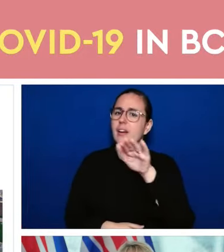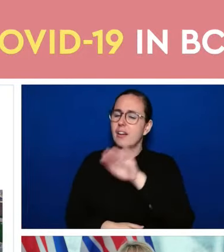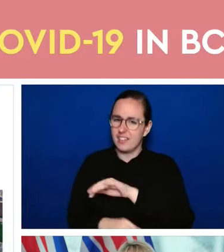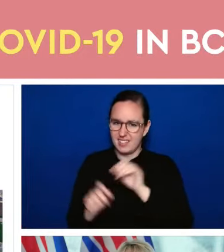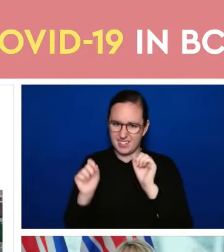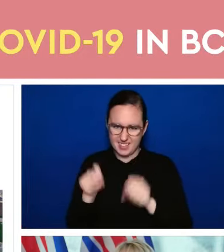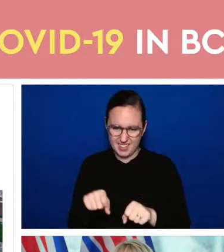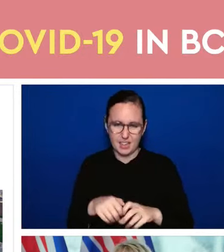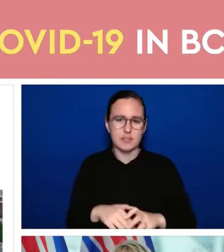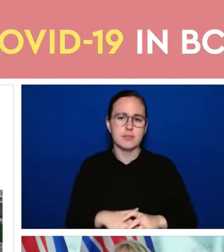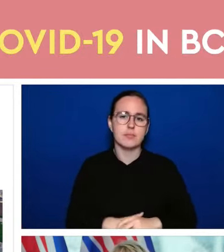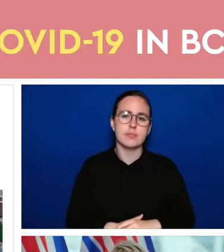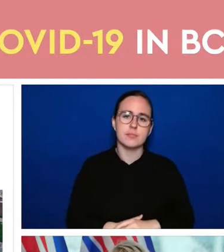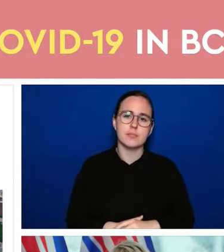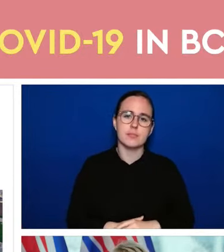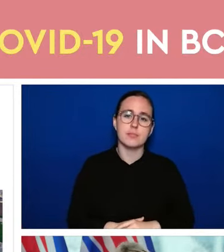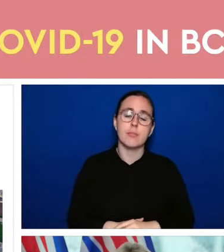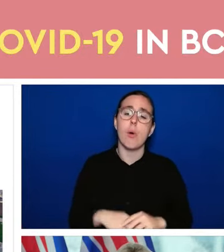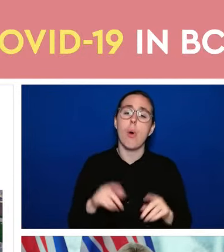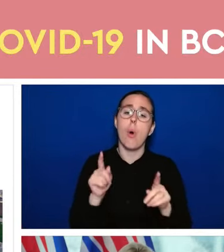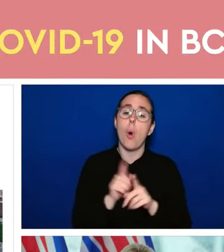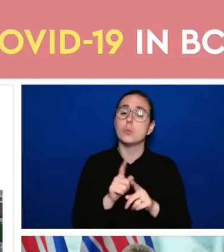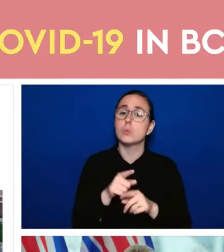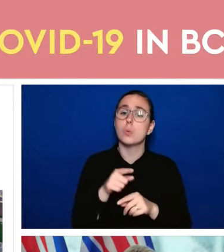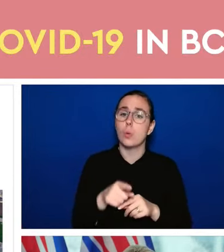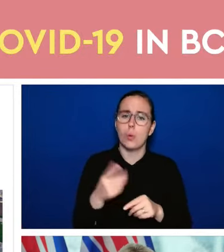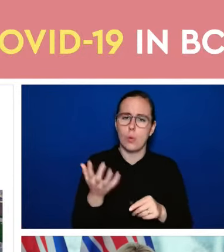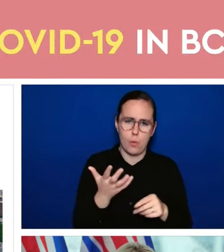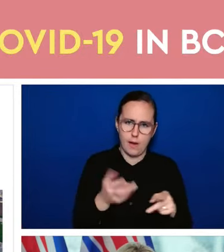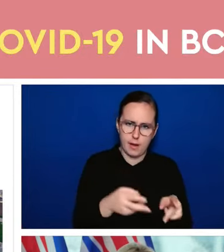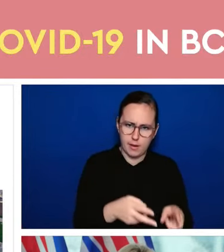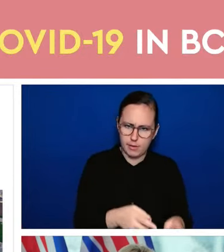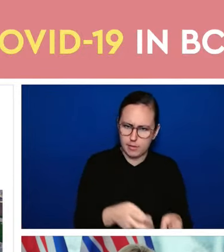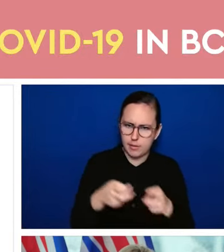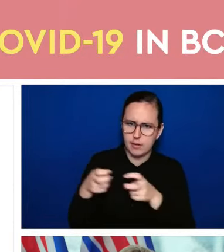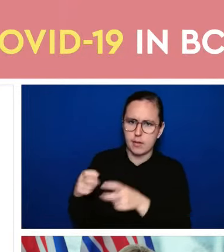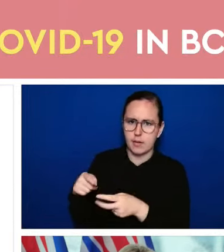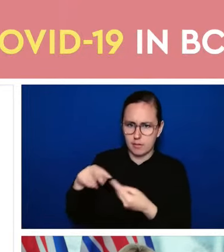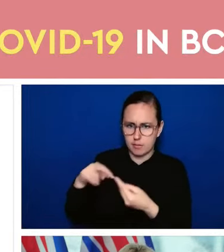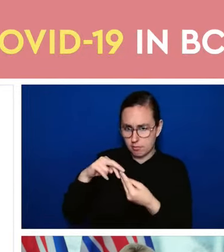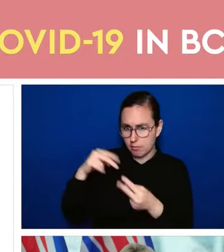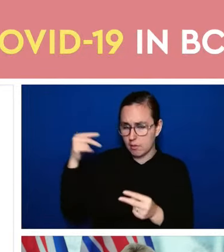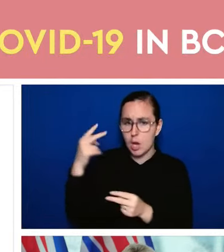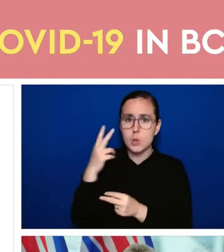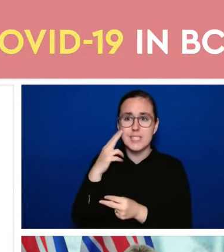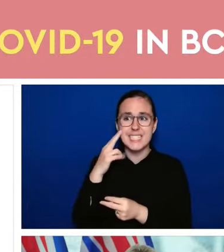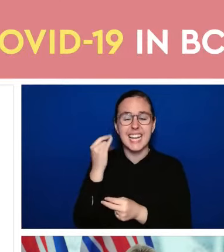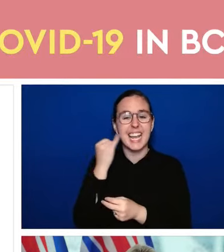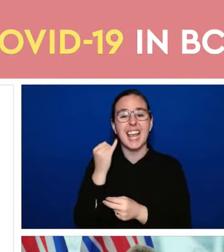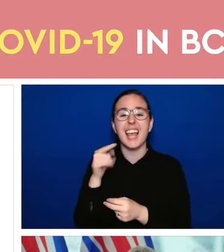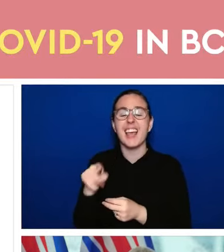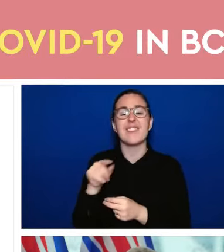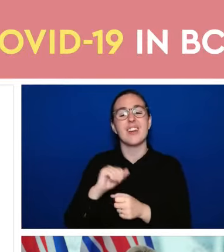whole genome sequencing to see if new strains are arising. So we are expanding the waste water